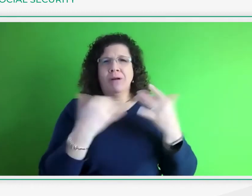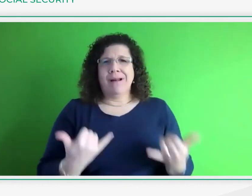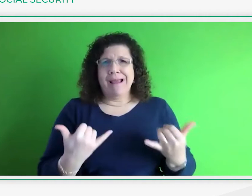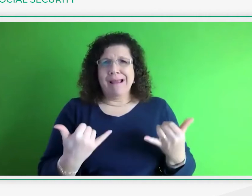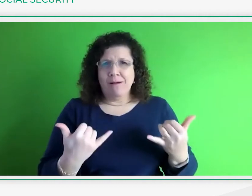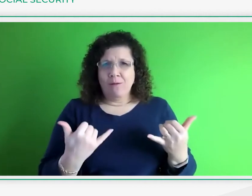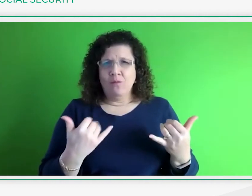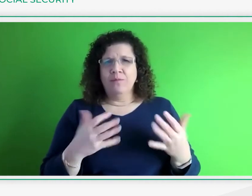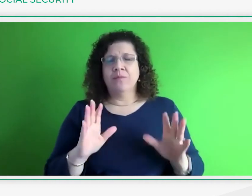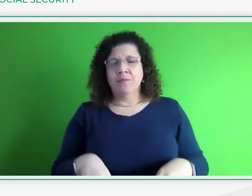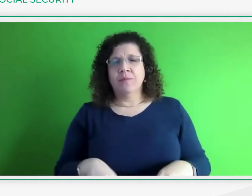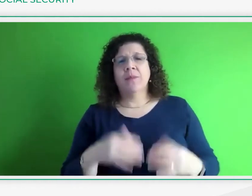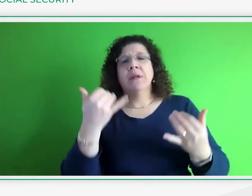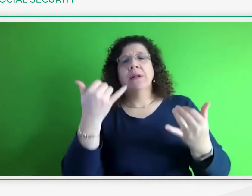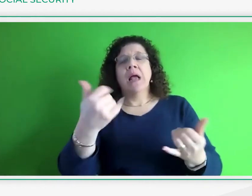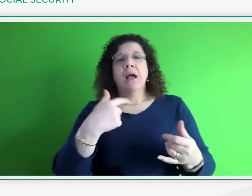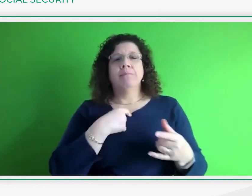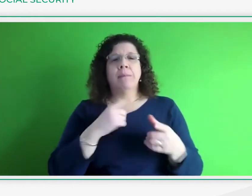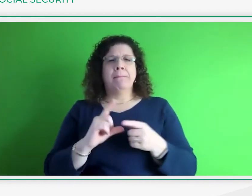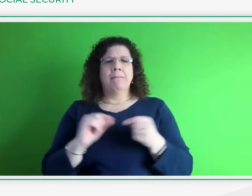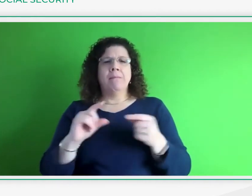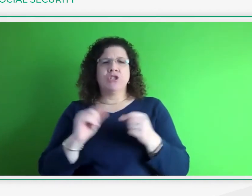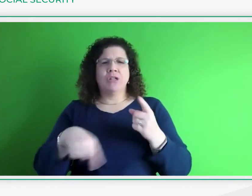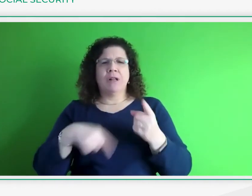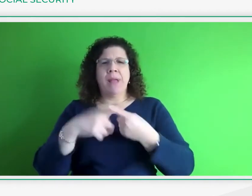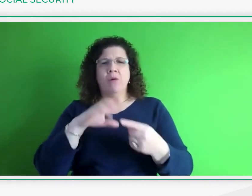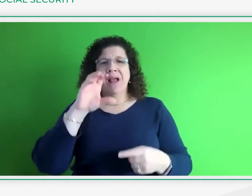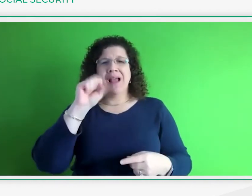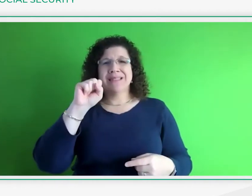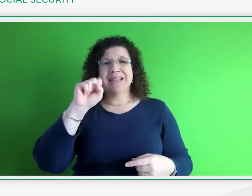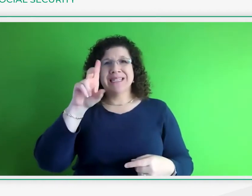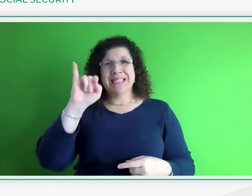But if you definitely do not want to keep working, that makes it a lot more challenging.